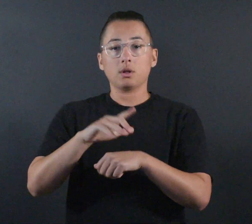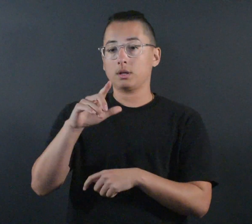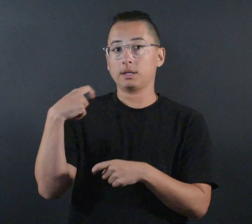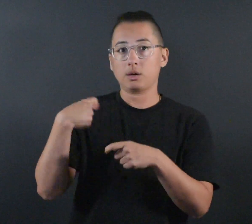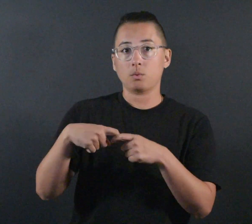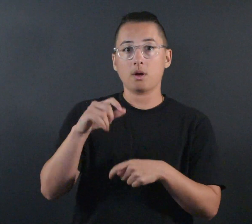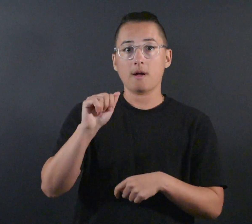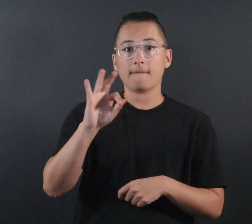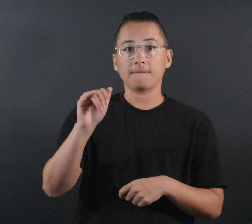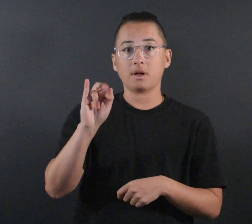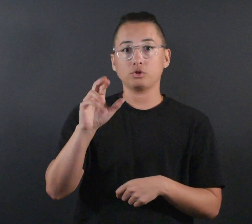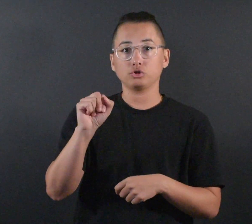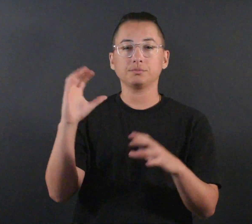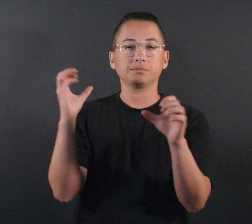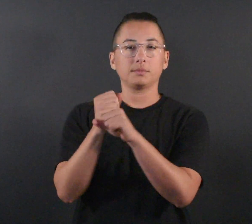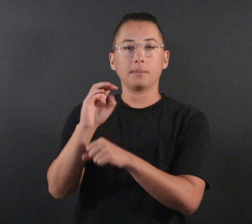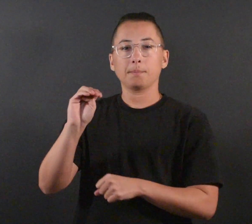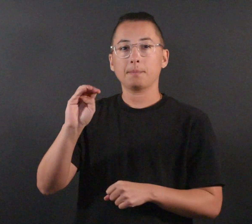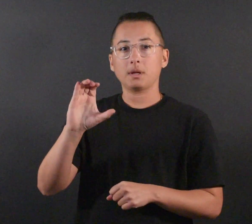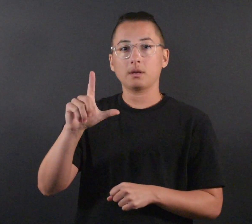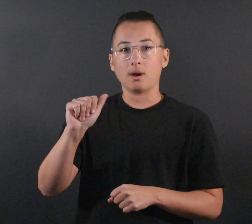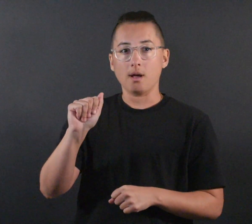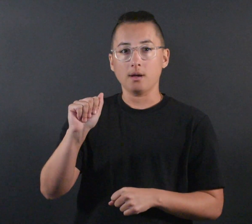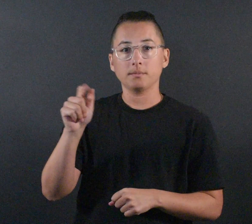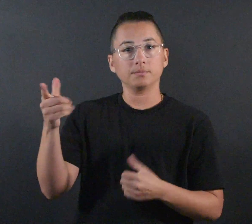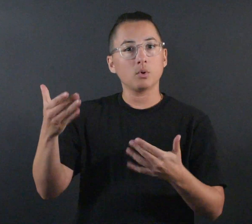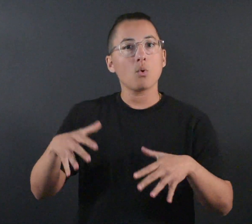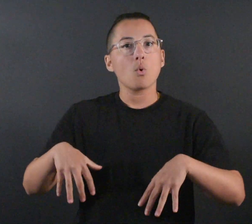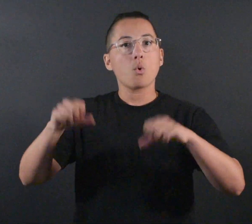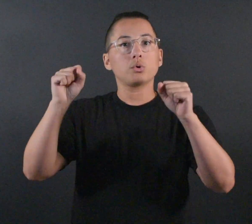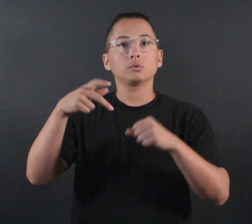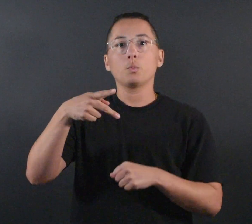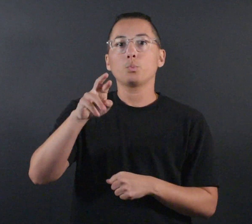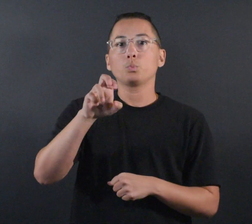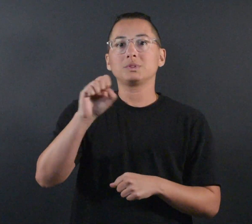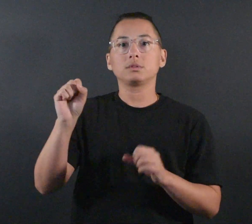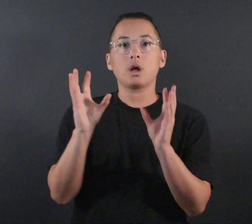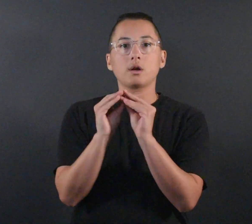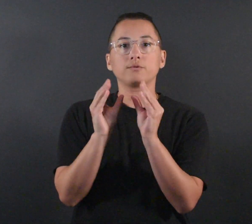Minnesota Council on Latino Affairs (MCLA) is hosting a press conference